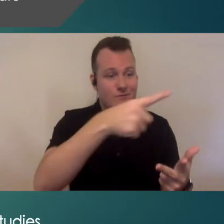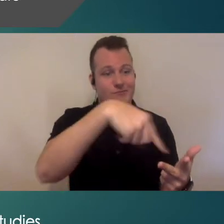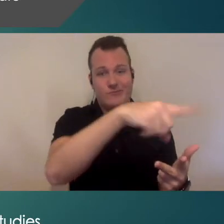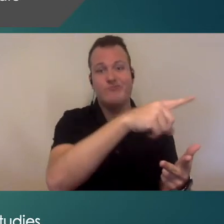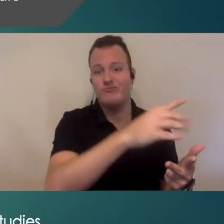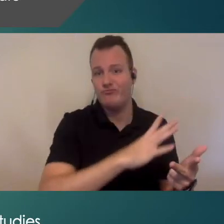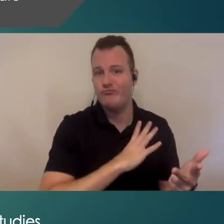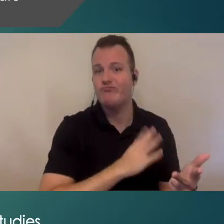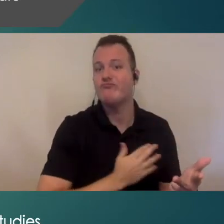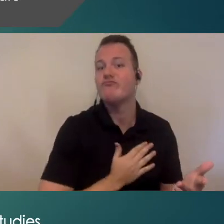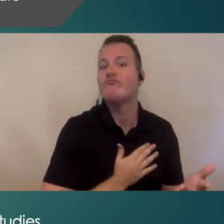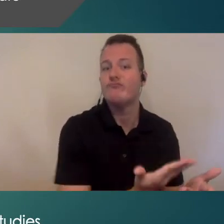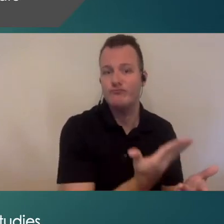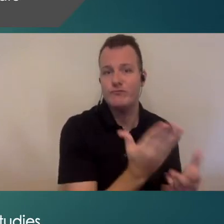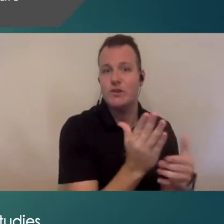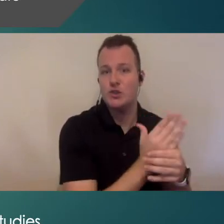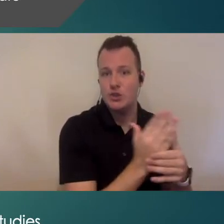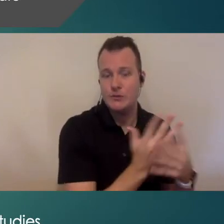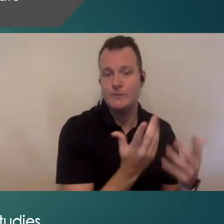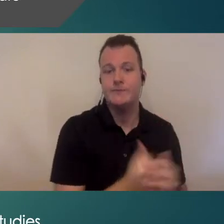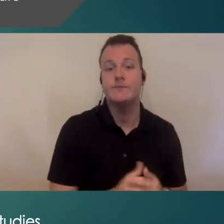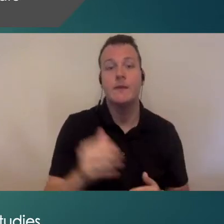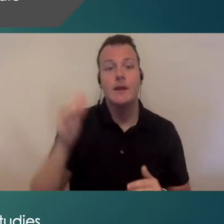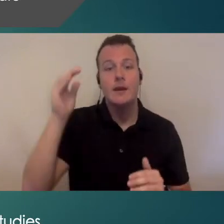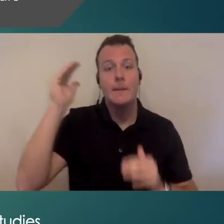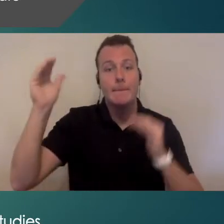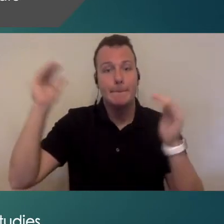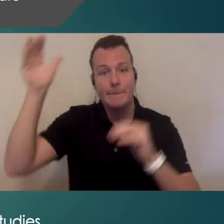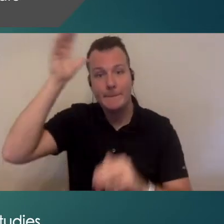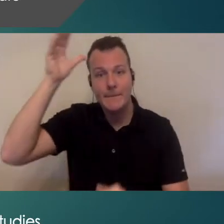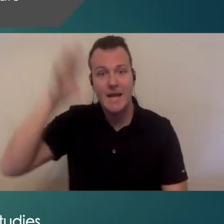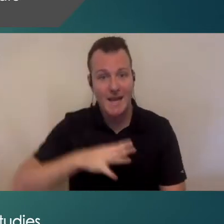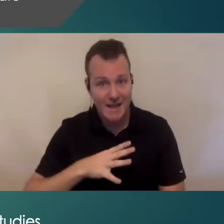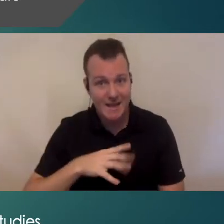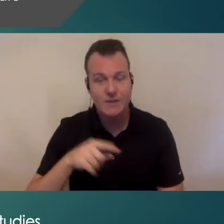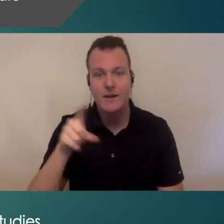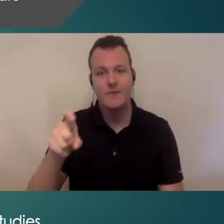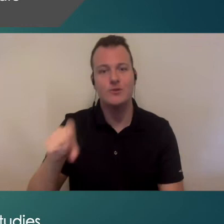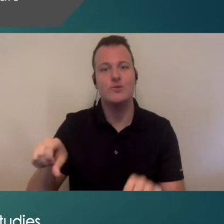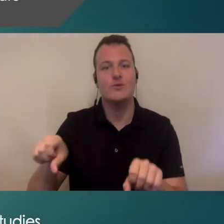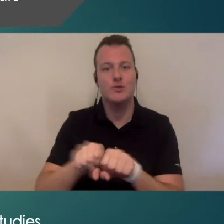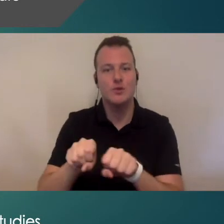tell you. Gentlemen, you need to be wearing closed-toed shoes as well, and you